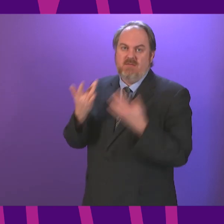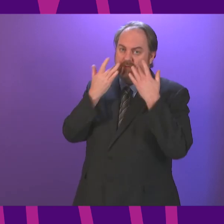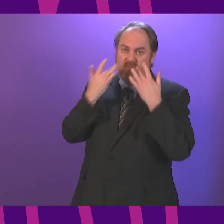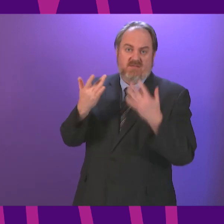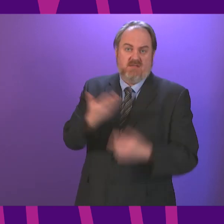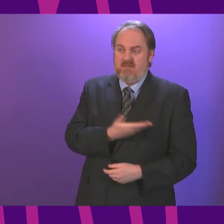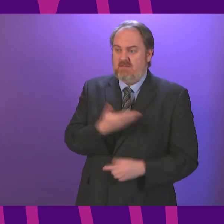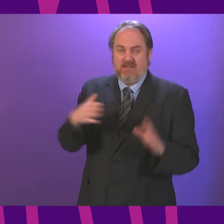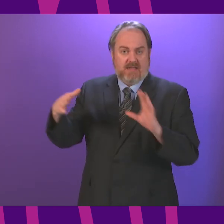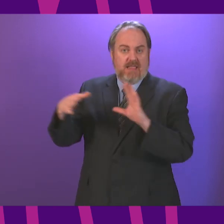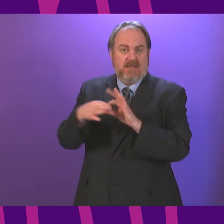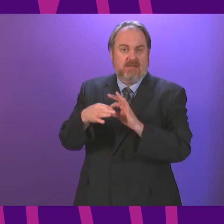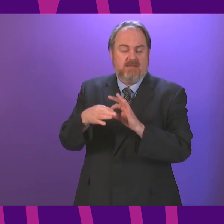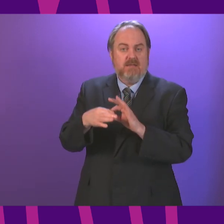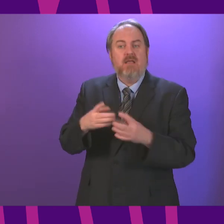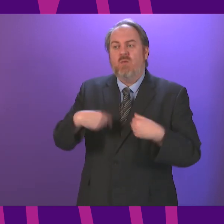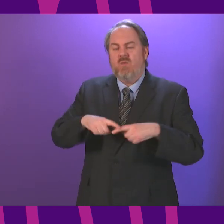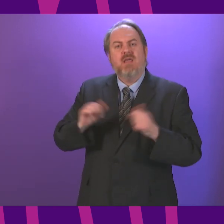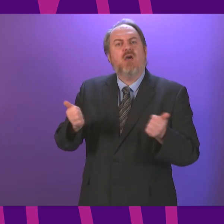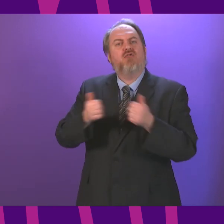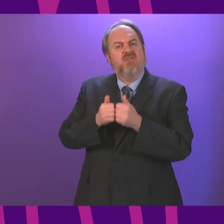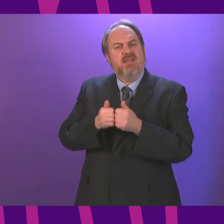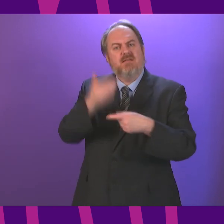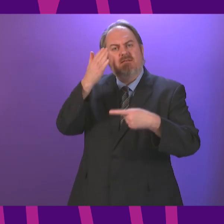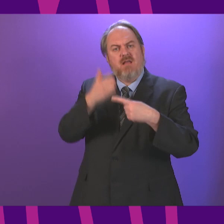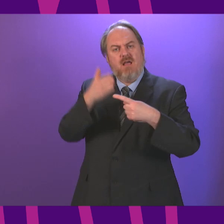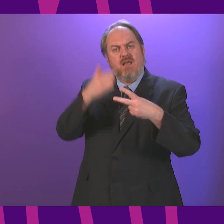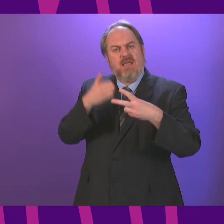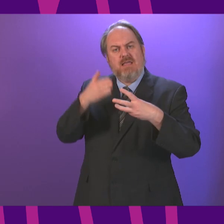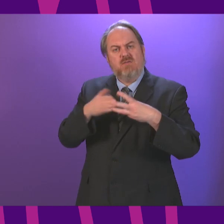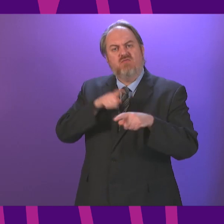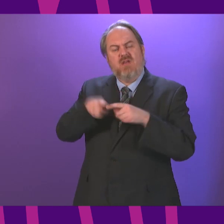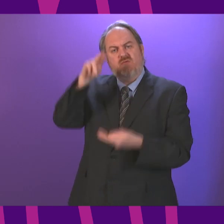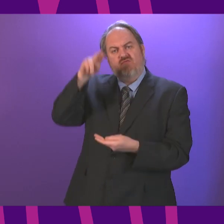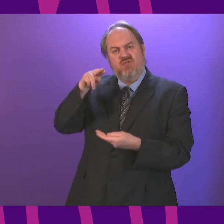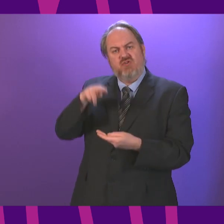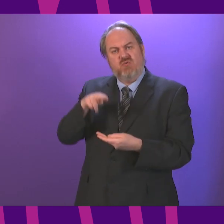when we unanimously agreed targets to tackle child poverty. Of course, targets need action,